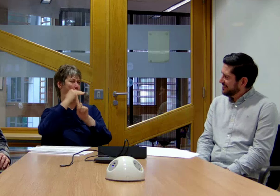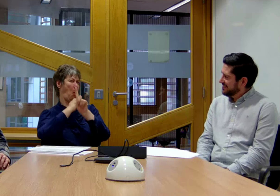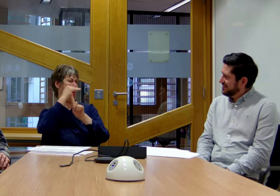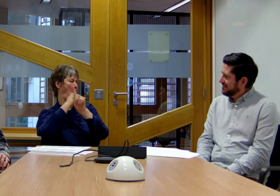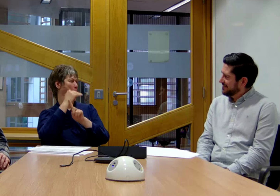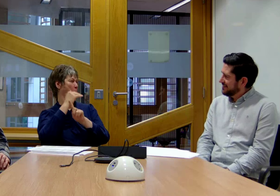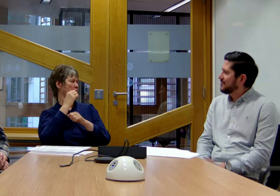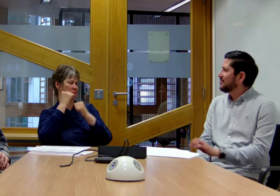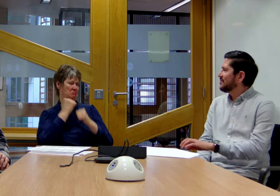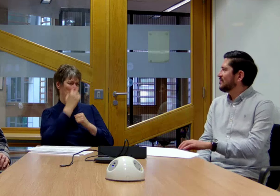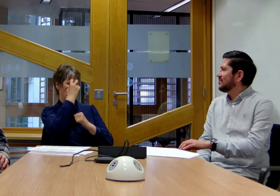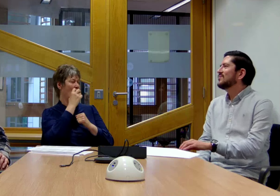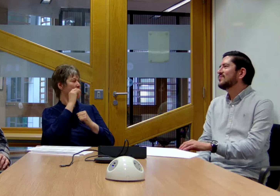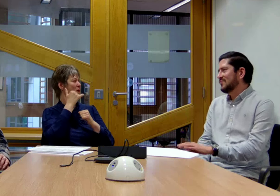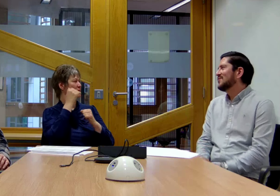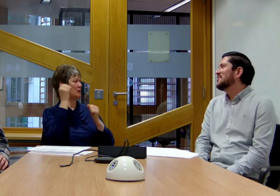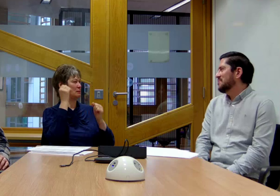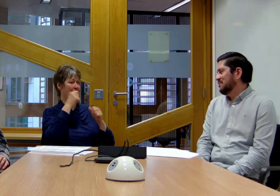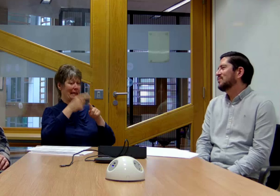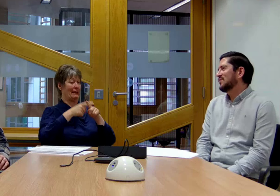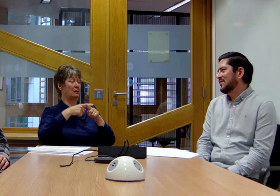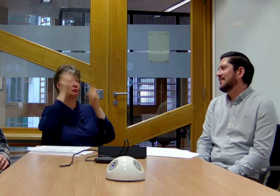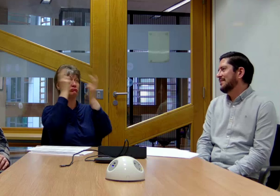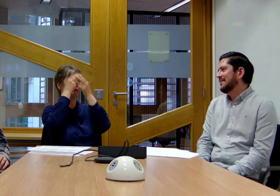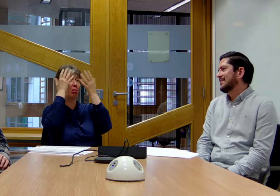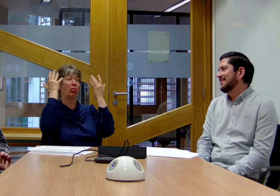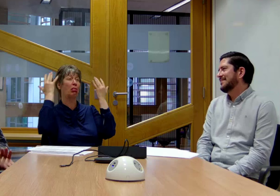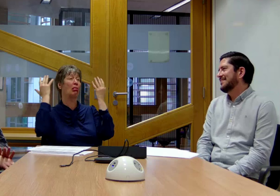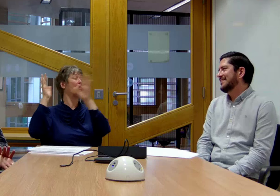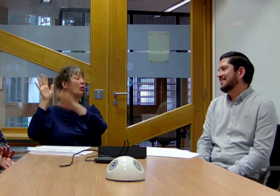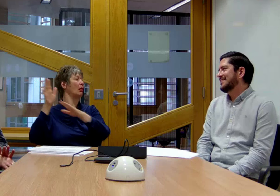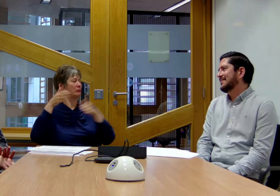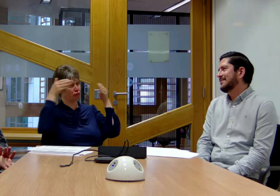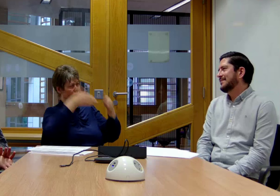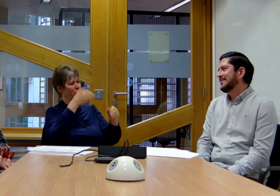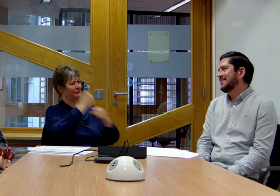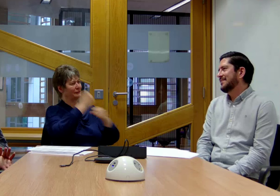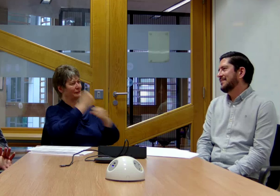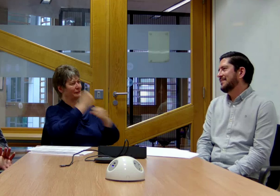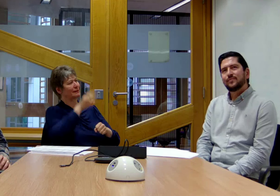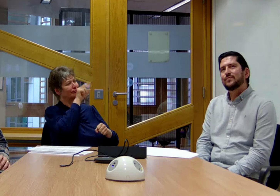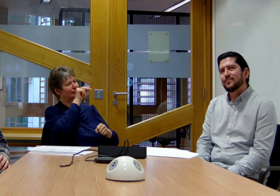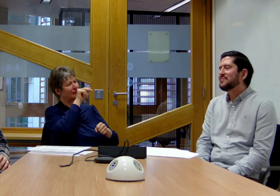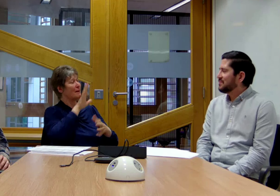You maybe get very elderly people who have kind of tended to lose their English a bit